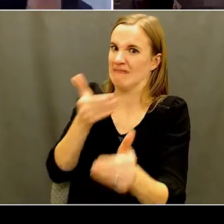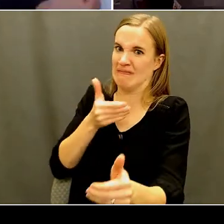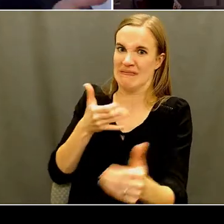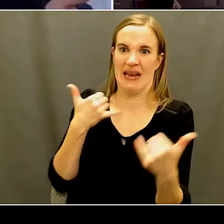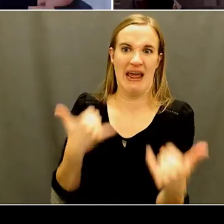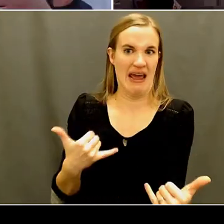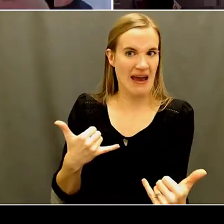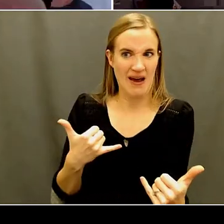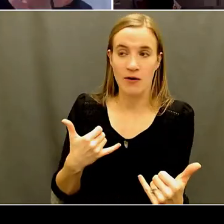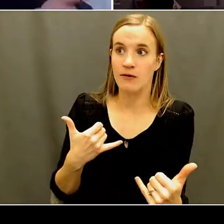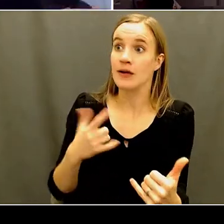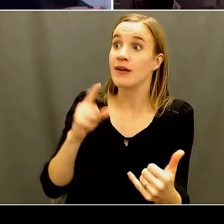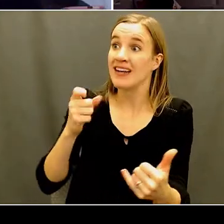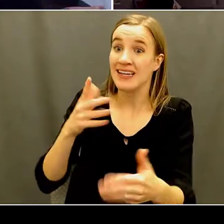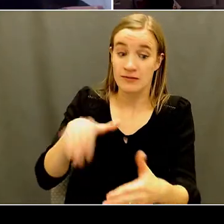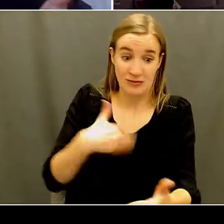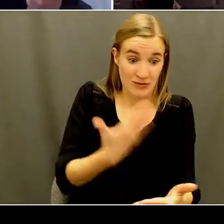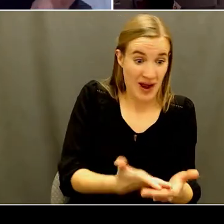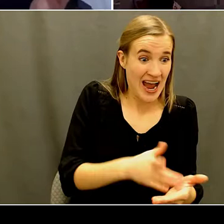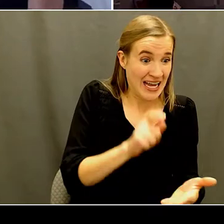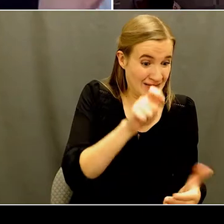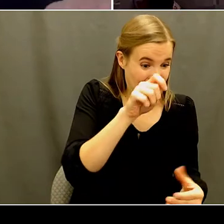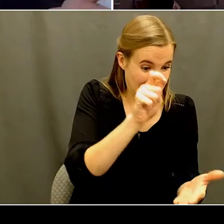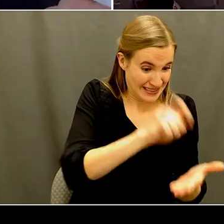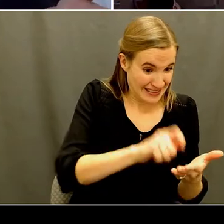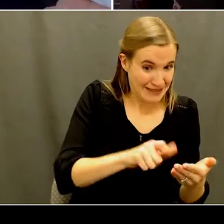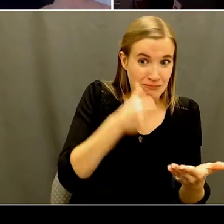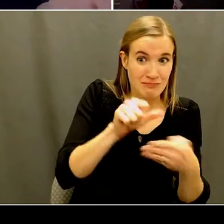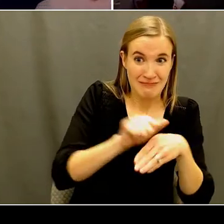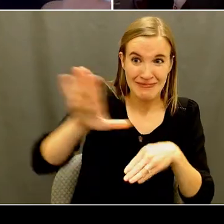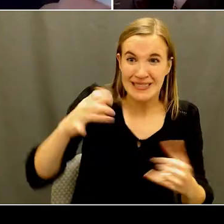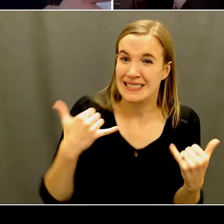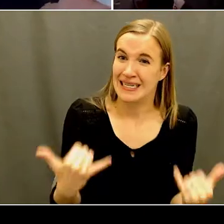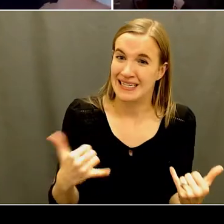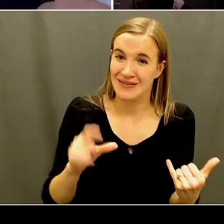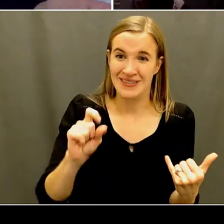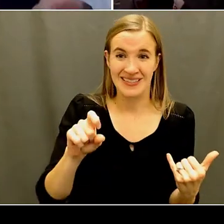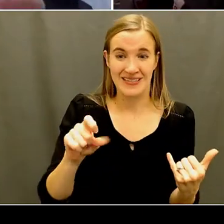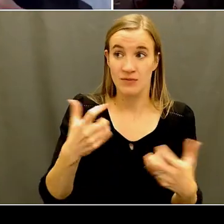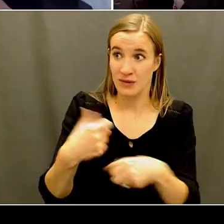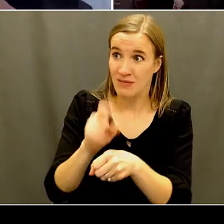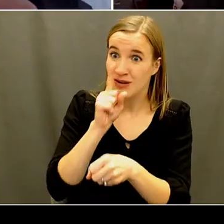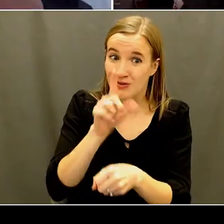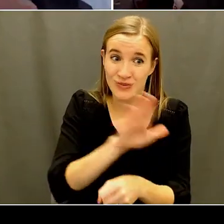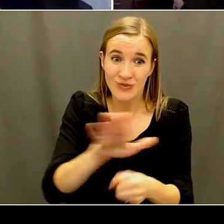native communities, may not have access to a regular, regular Post. So we also